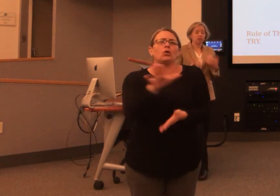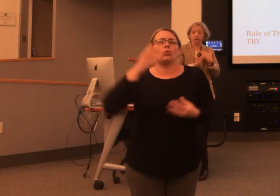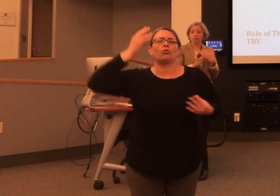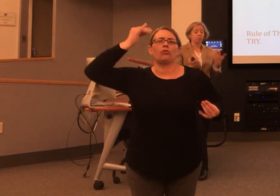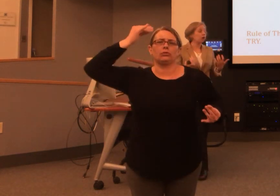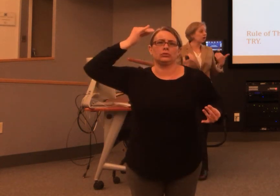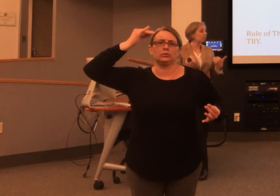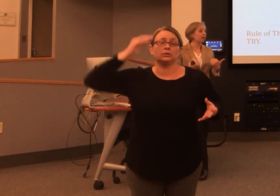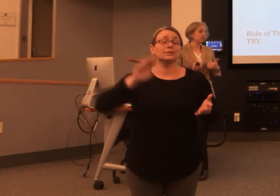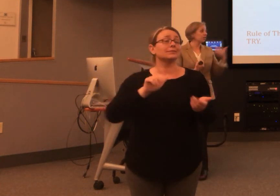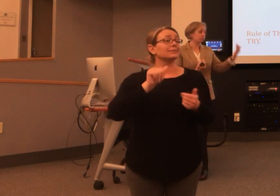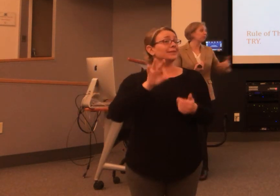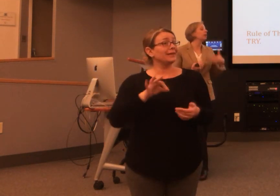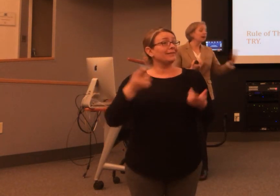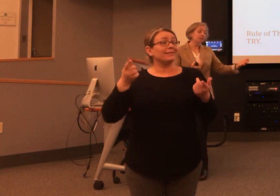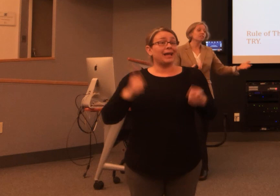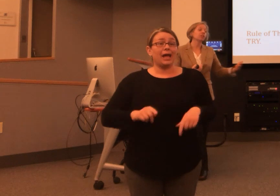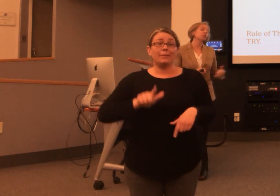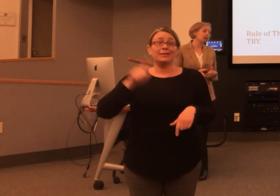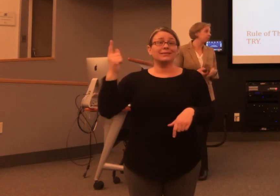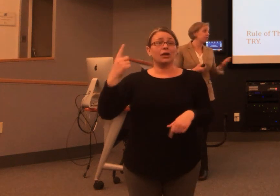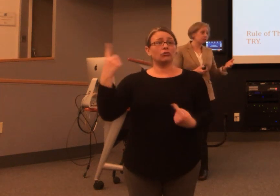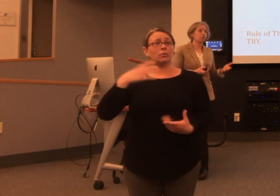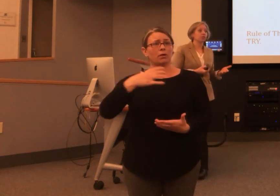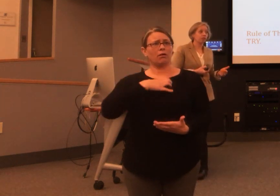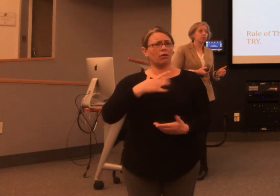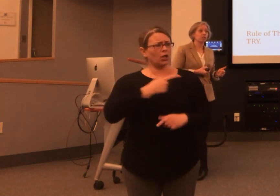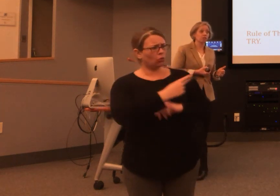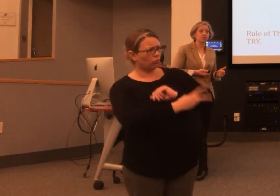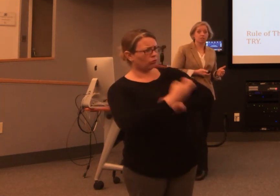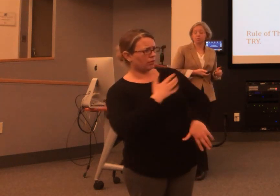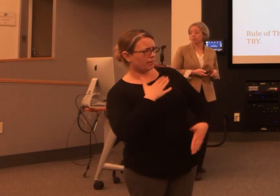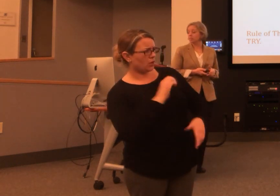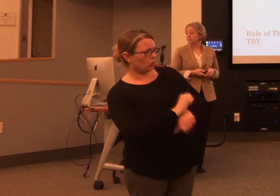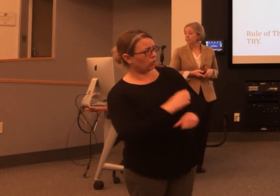And if I'm wrong, I apologize, but at least then you're not gonna be facing $30,000 in damages.